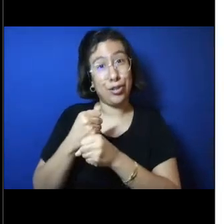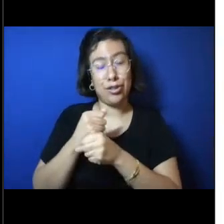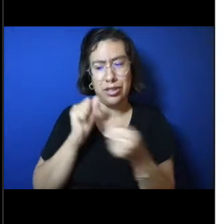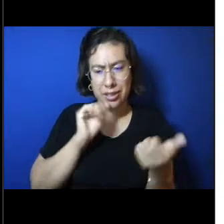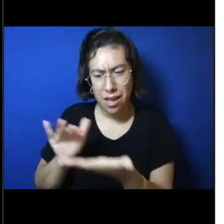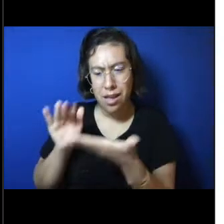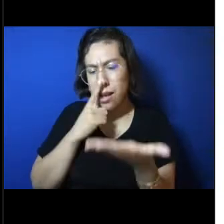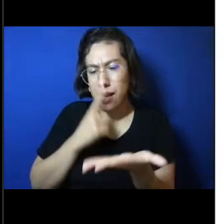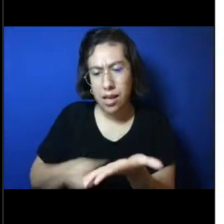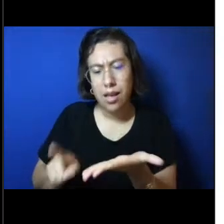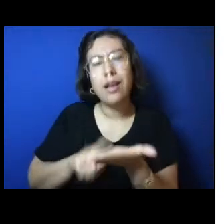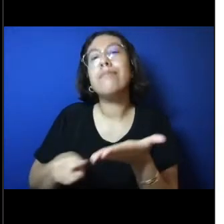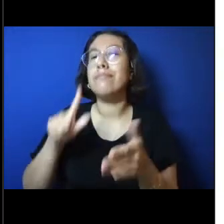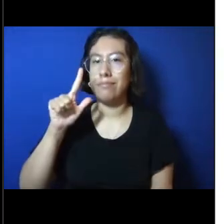So it'd have to be the loggerhead turtle.